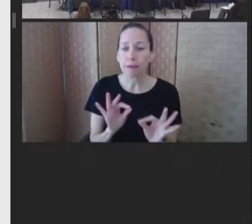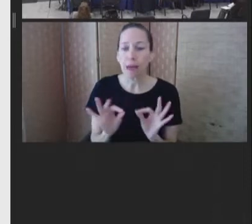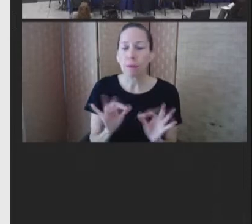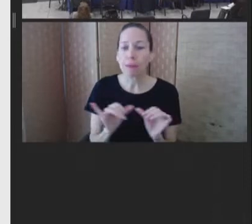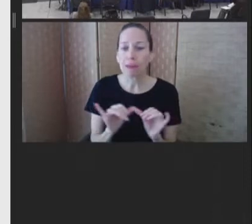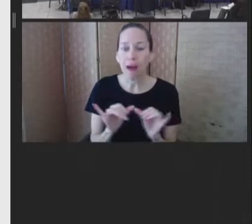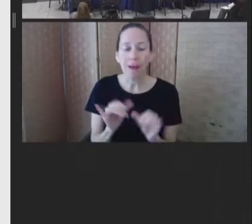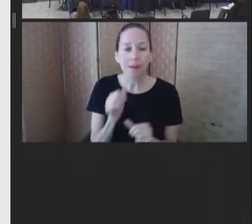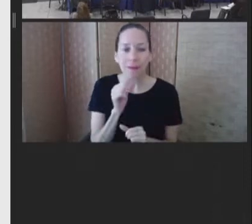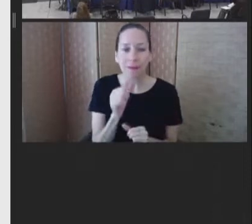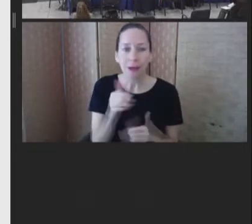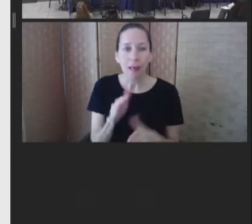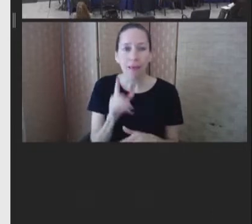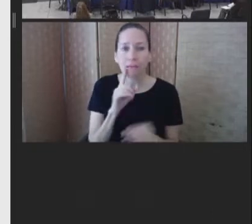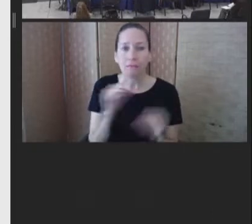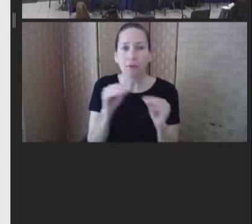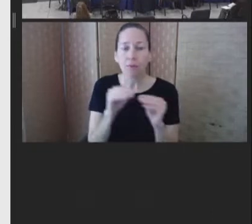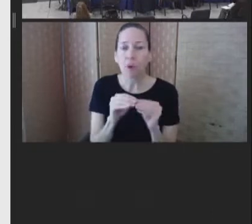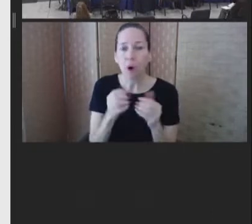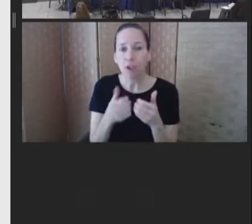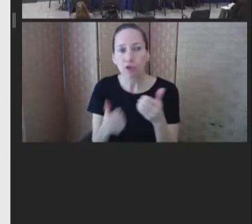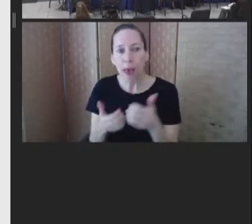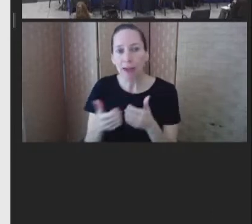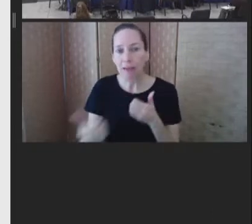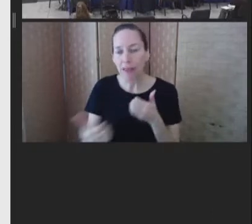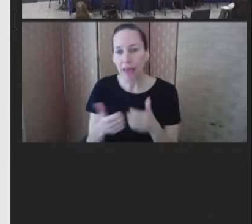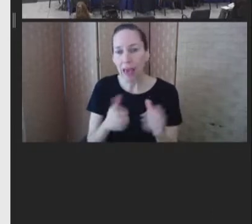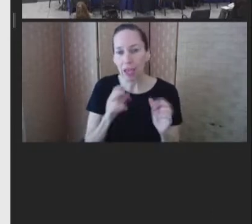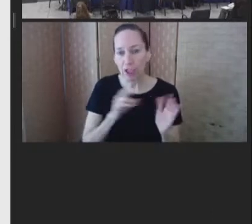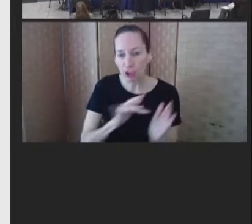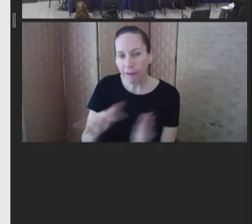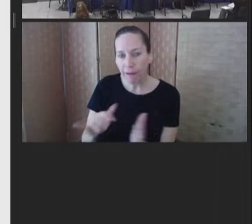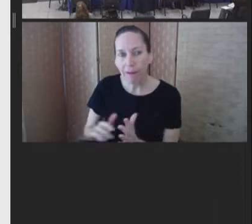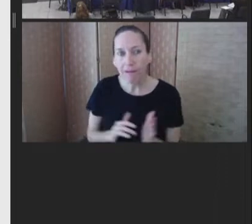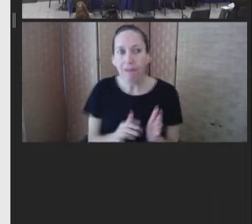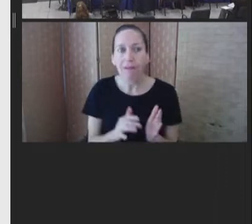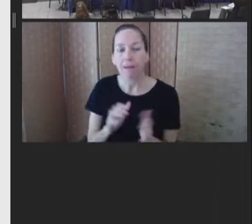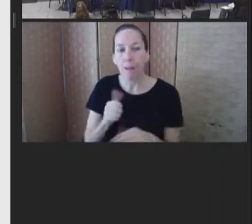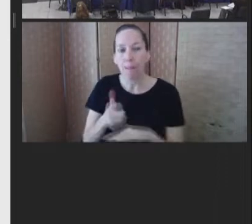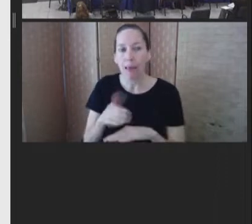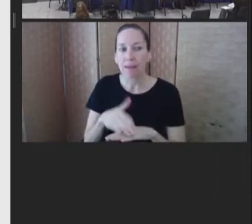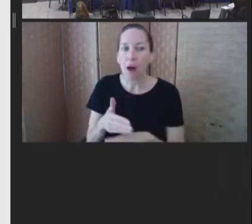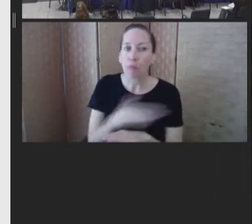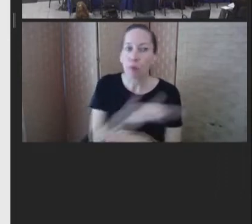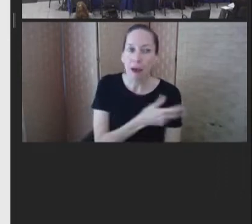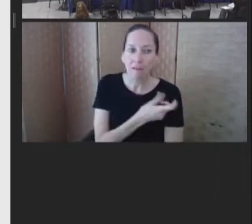further specification by prior vaccination or interval since last antigen exposure. Currently,